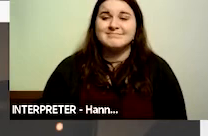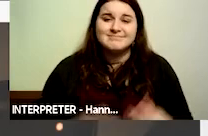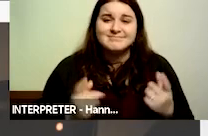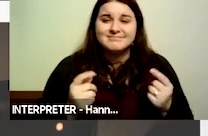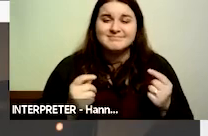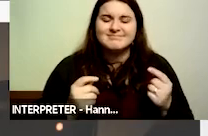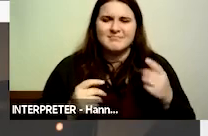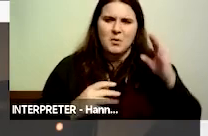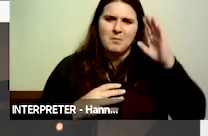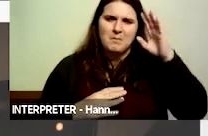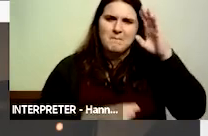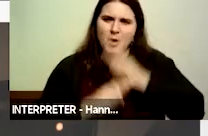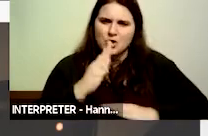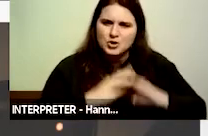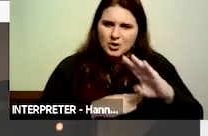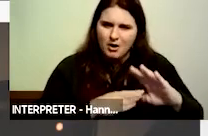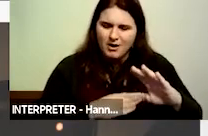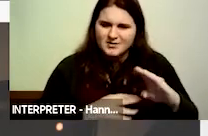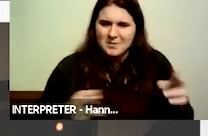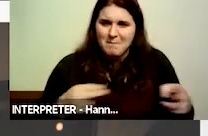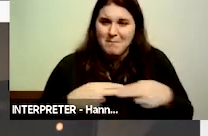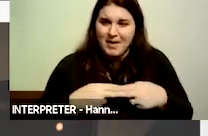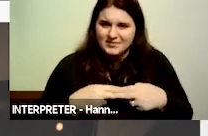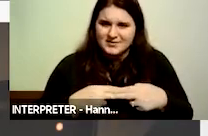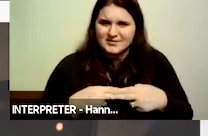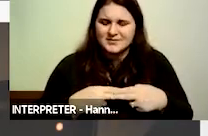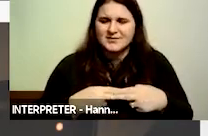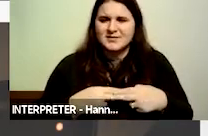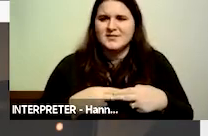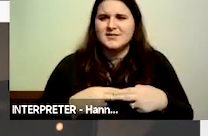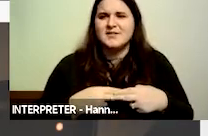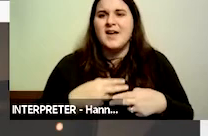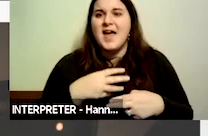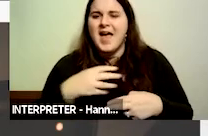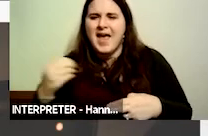Ben Woelk: scouting with the idea of gaining merit badges in different areas.